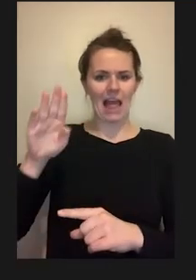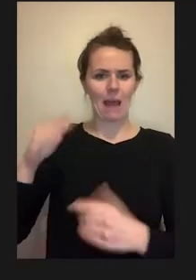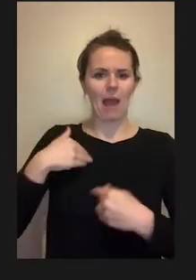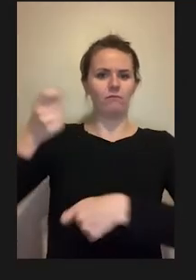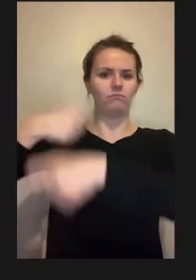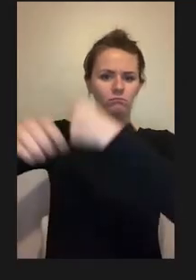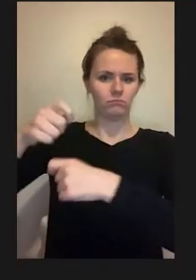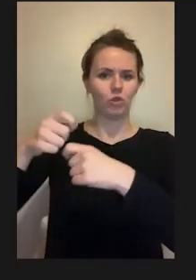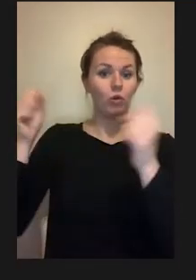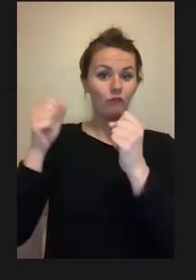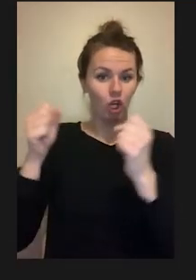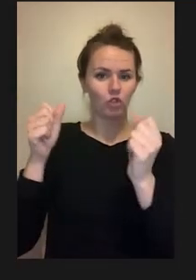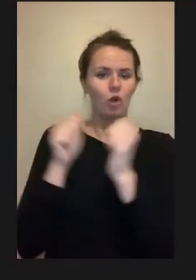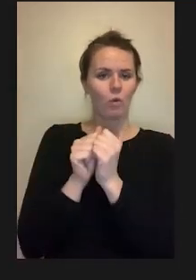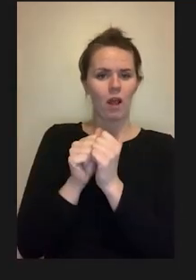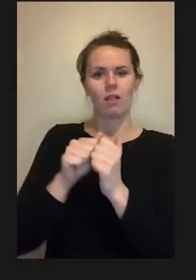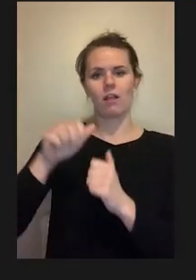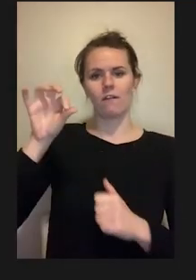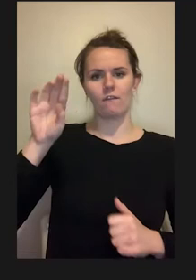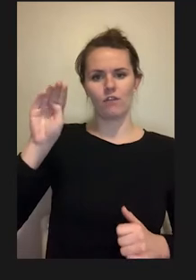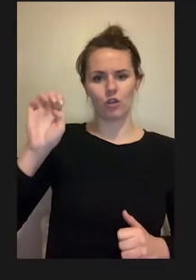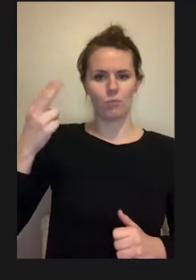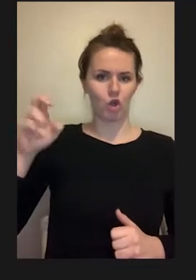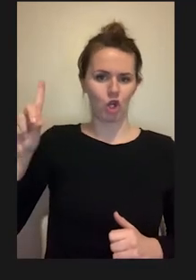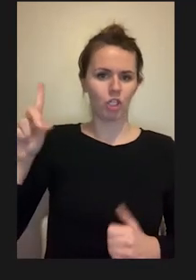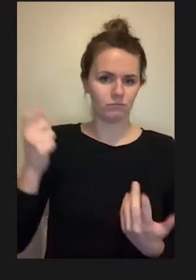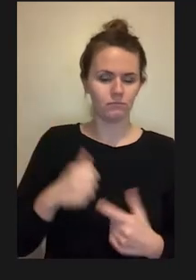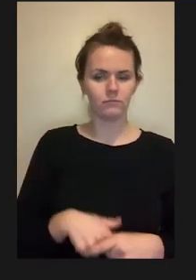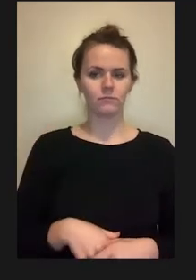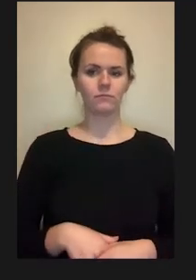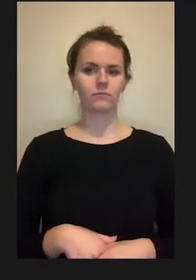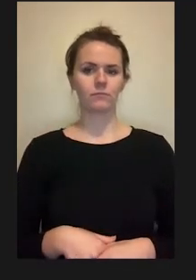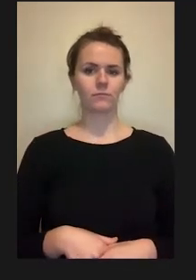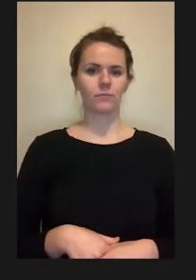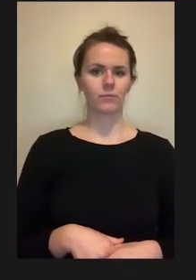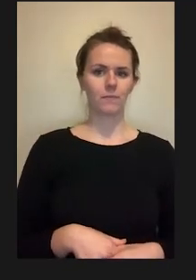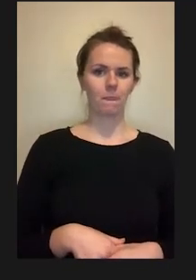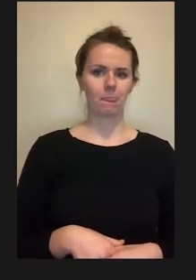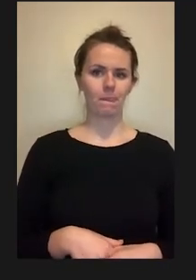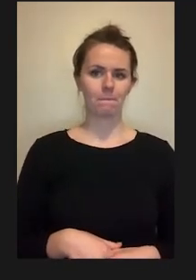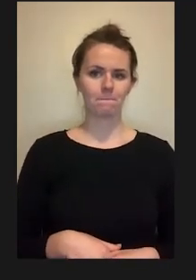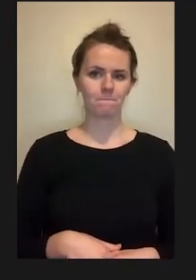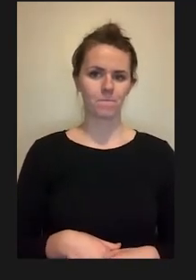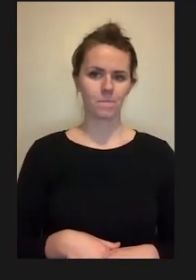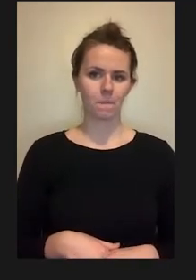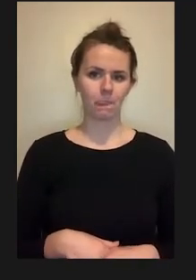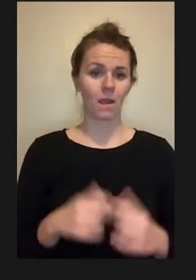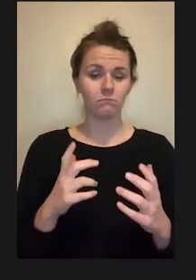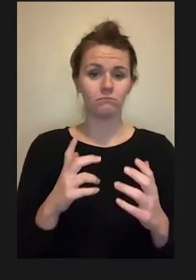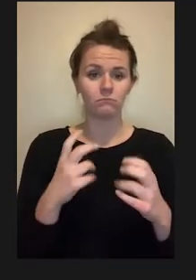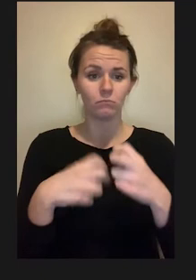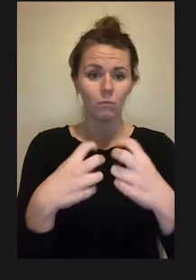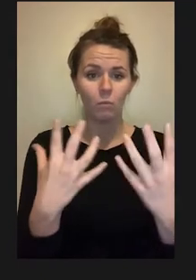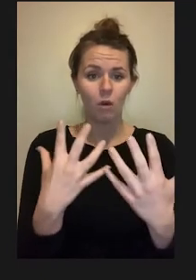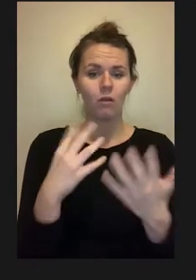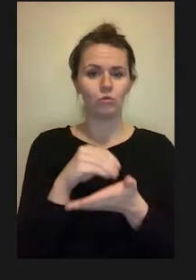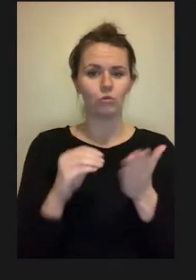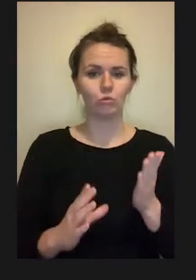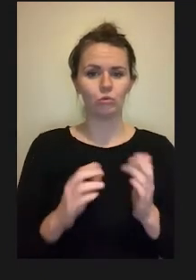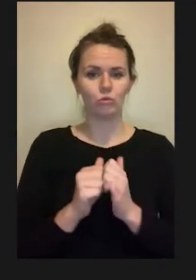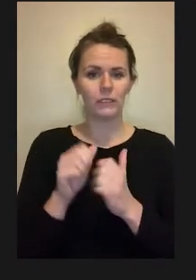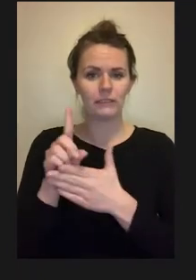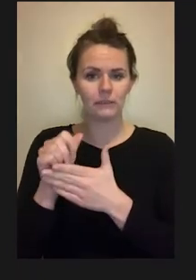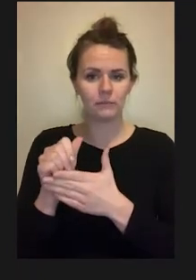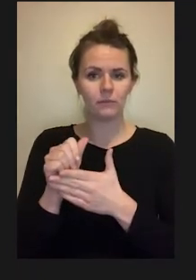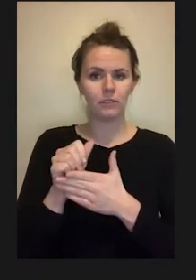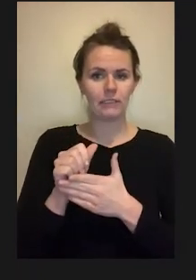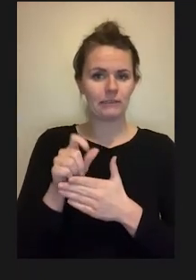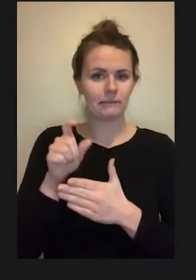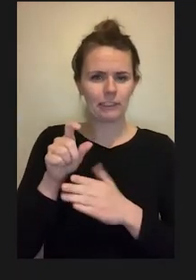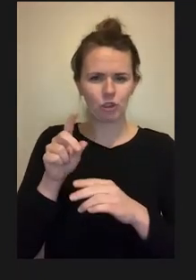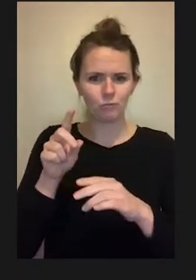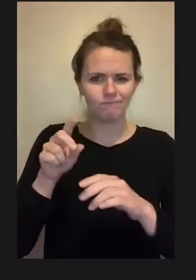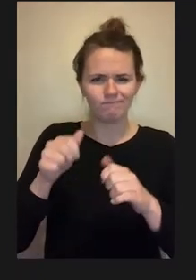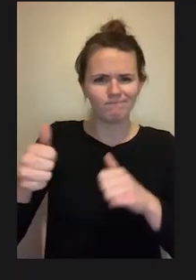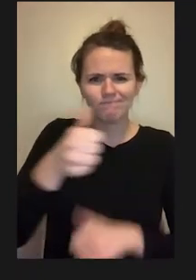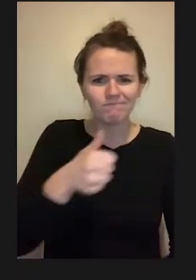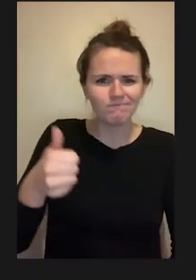that students with any disability or with that disability need to navigate. If they're too